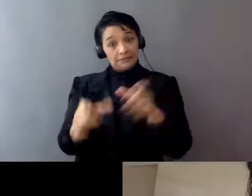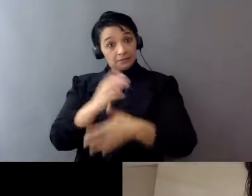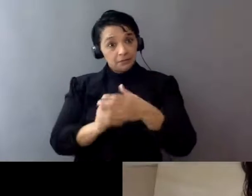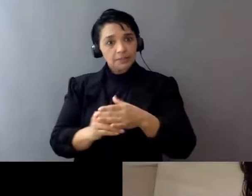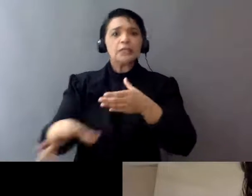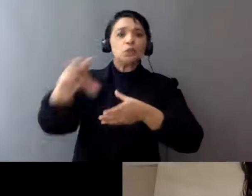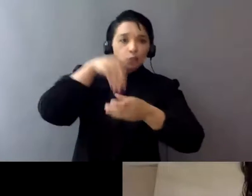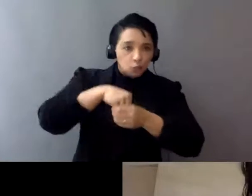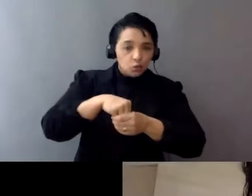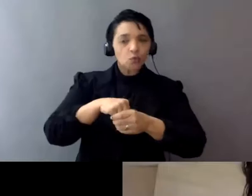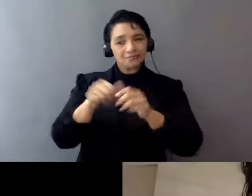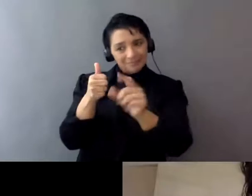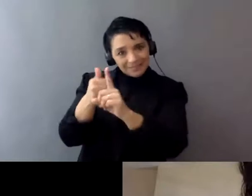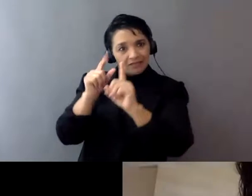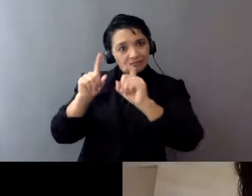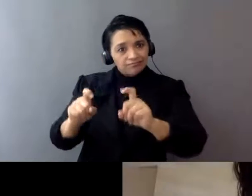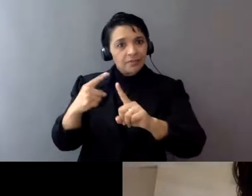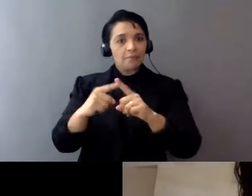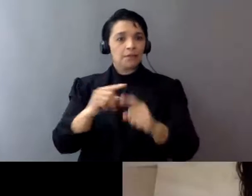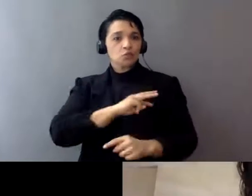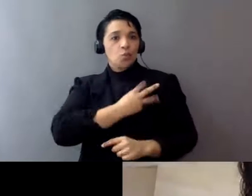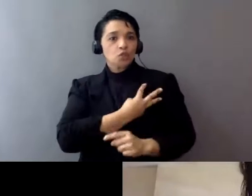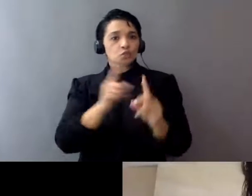How would this relate to using the Washington group questions?